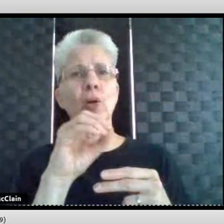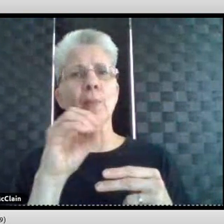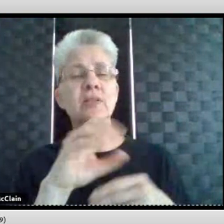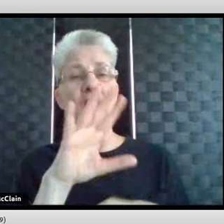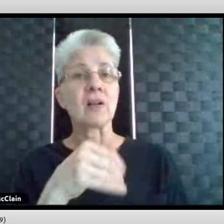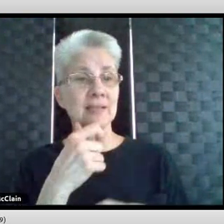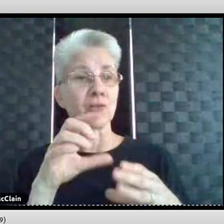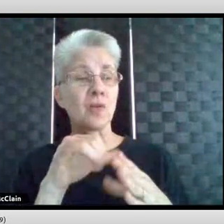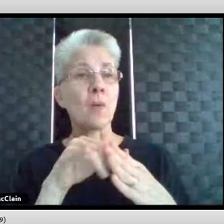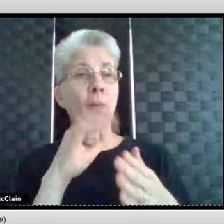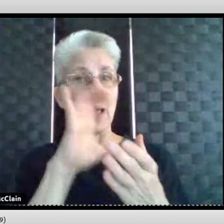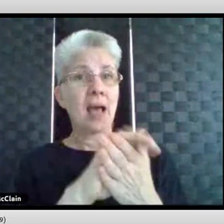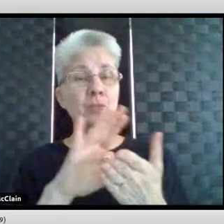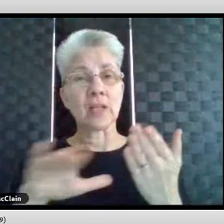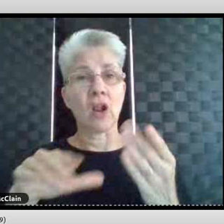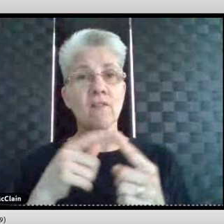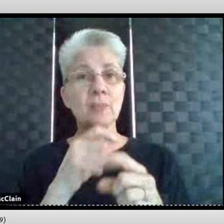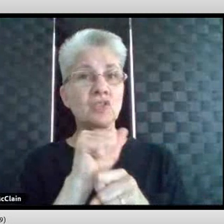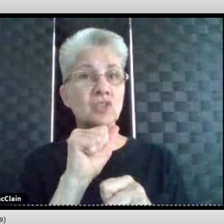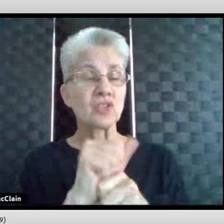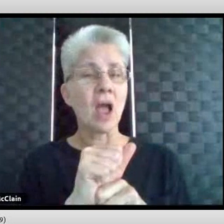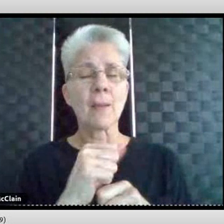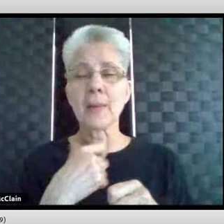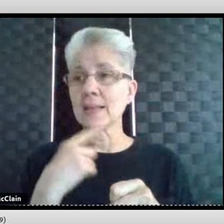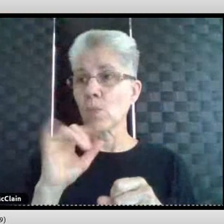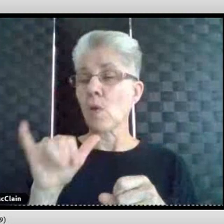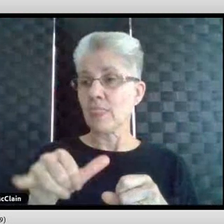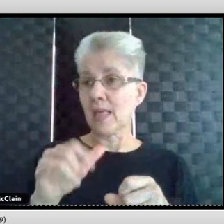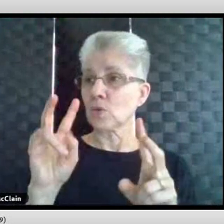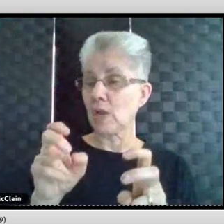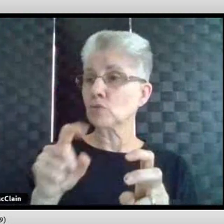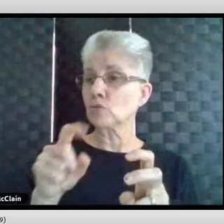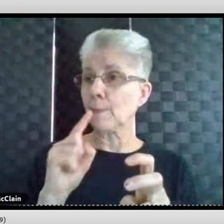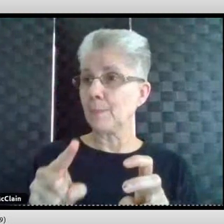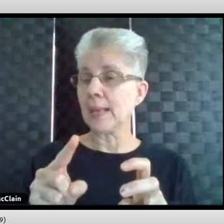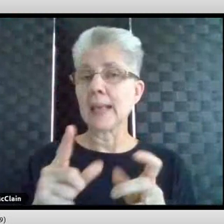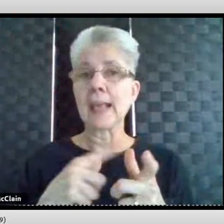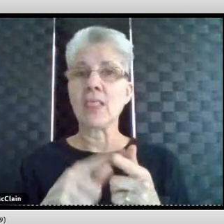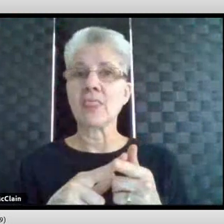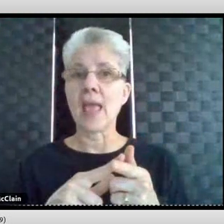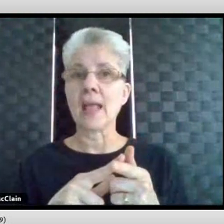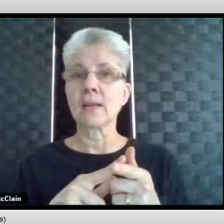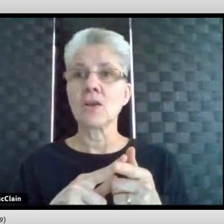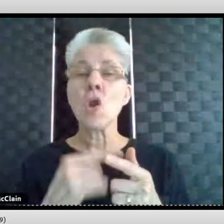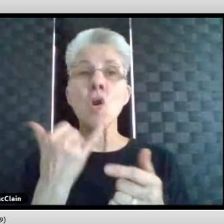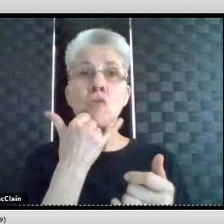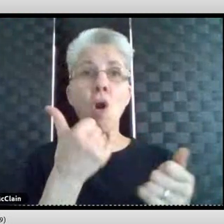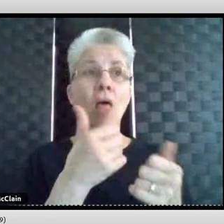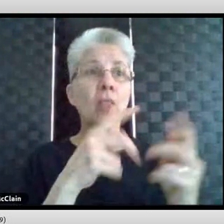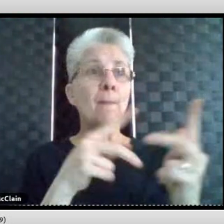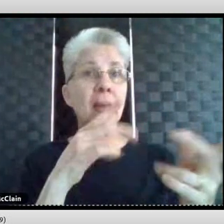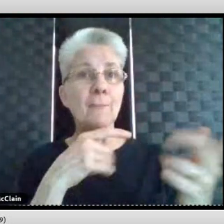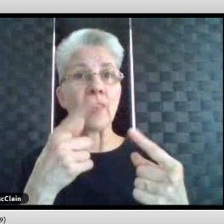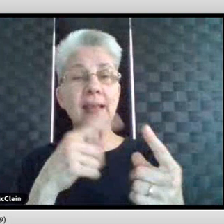when my husband was laid off from his job," and I said, "Then that's what your title should be," and then call in other people that can give you tips